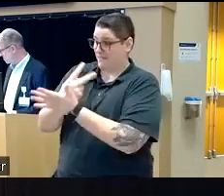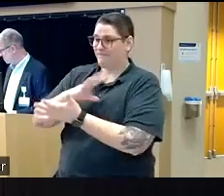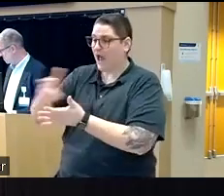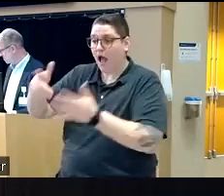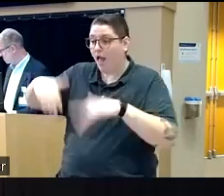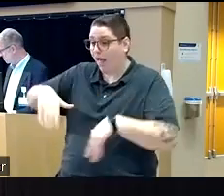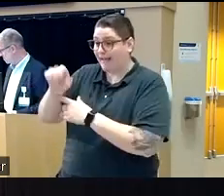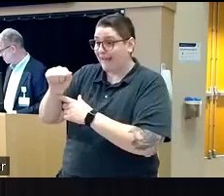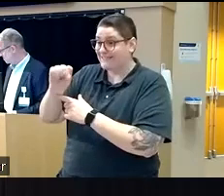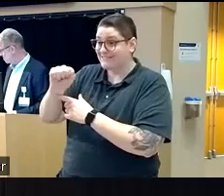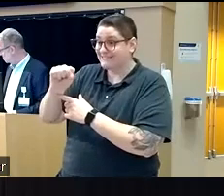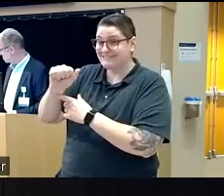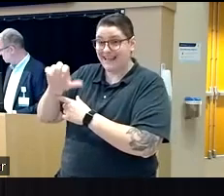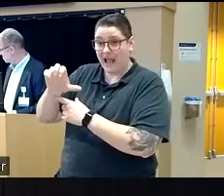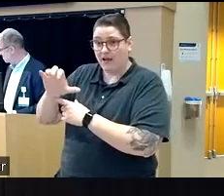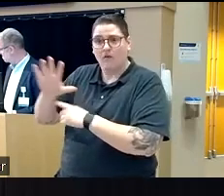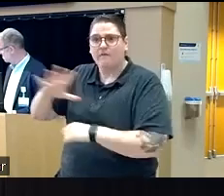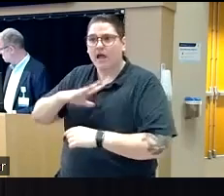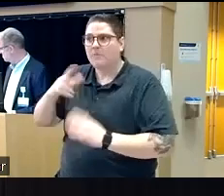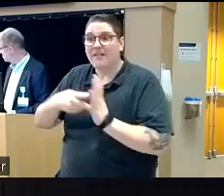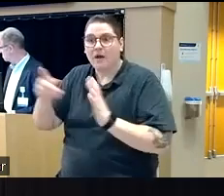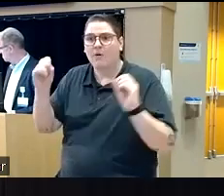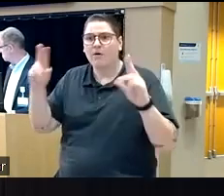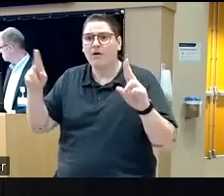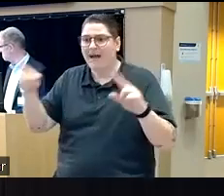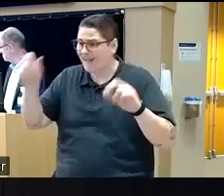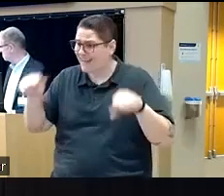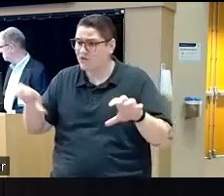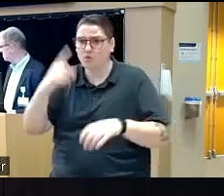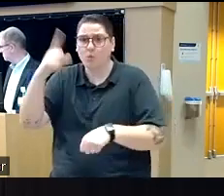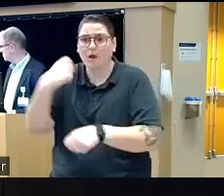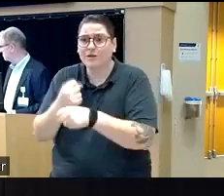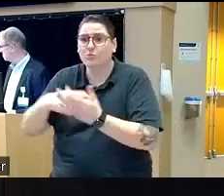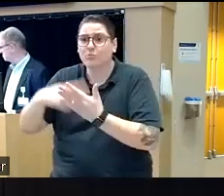have a case act this is a wonderful opportunity for them to go through a one-year program and be